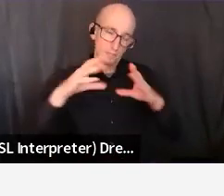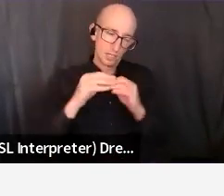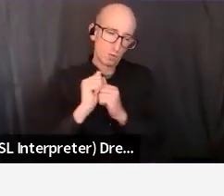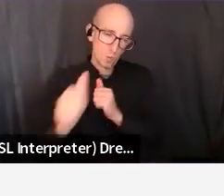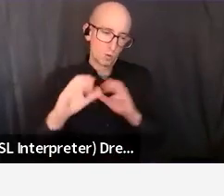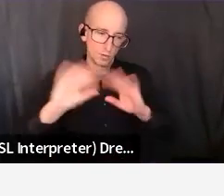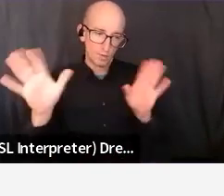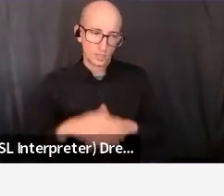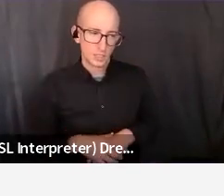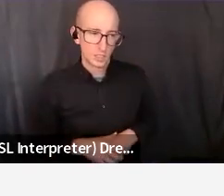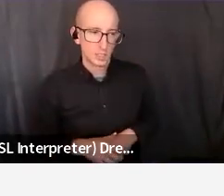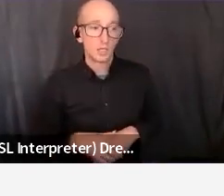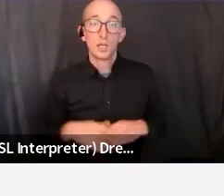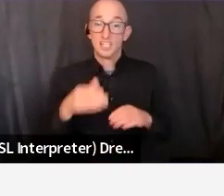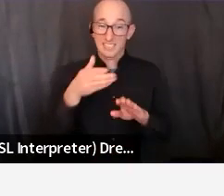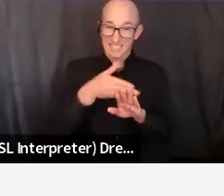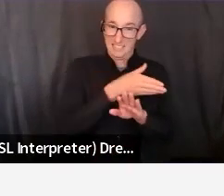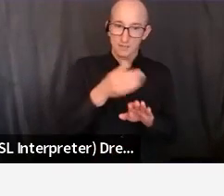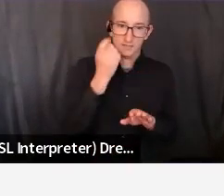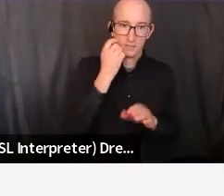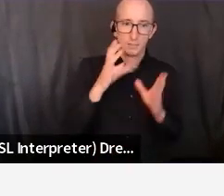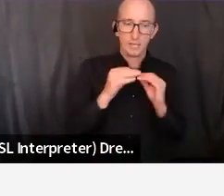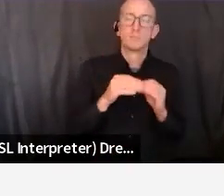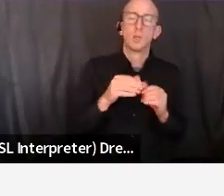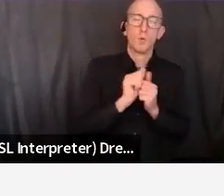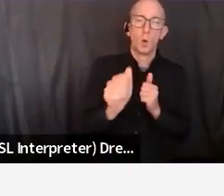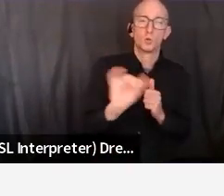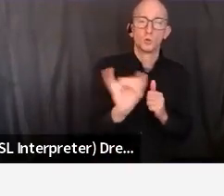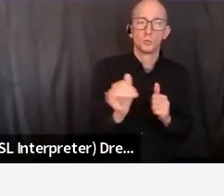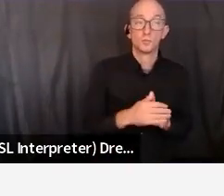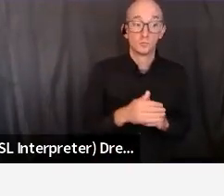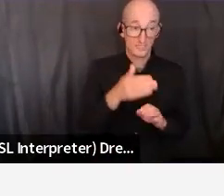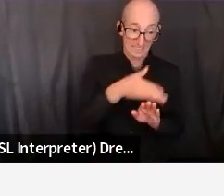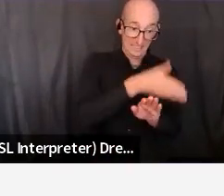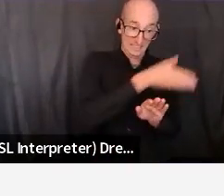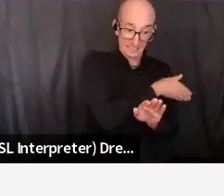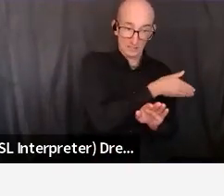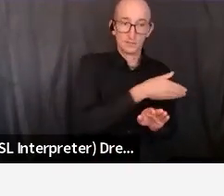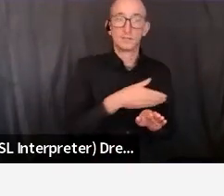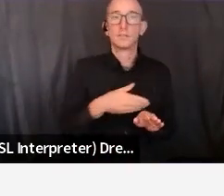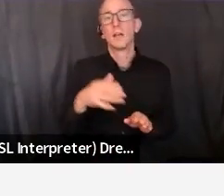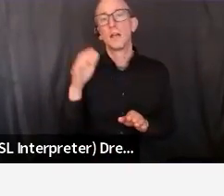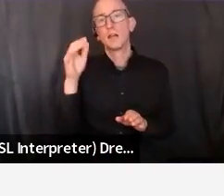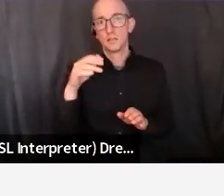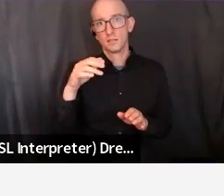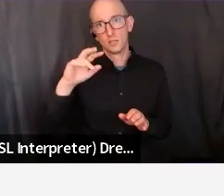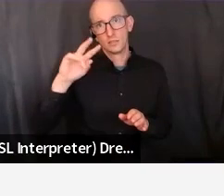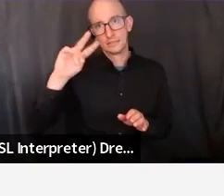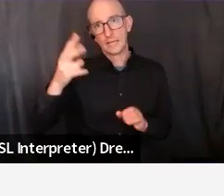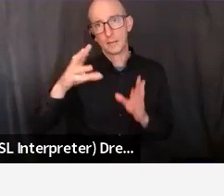entities on project proposals. Next slide. So again, we're planning to have a single grant